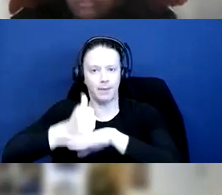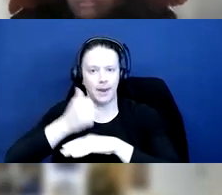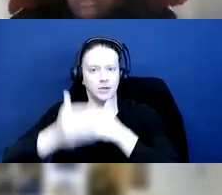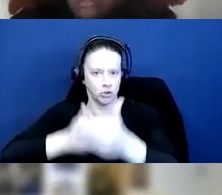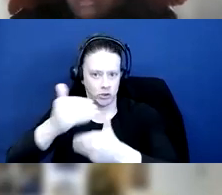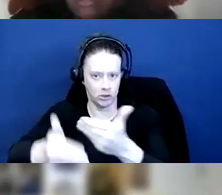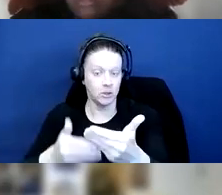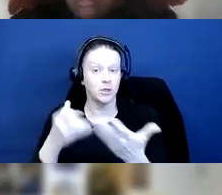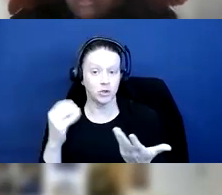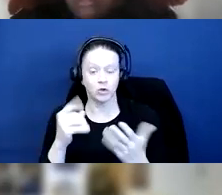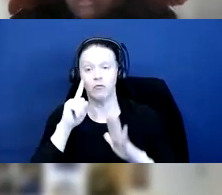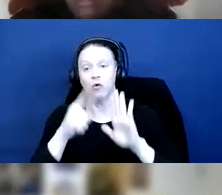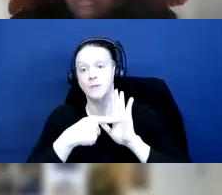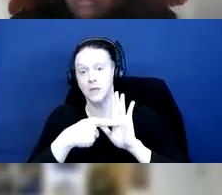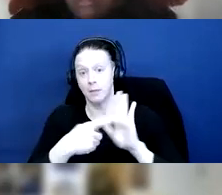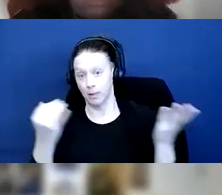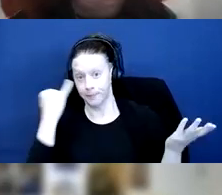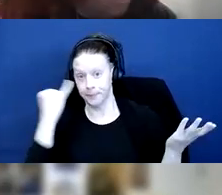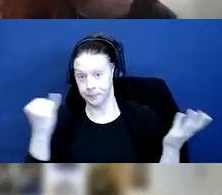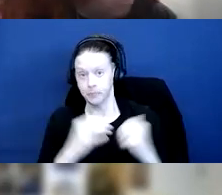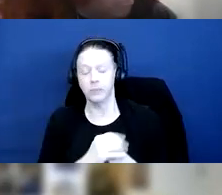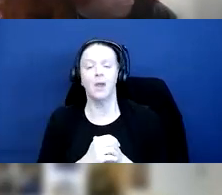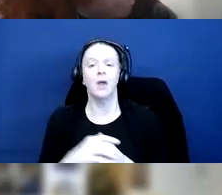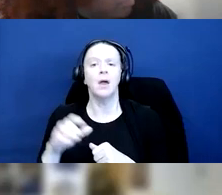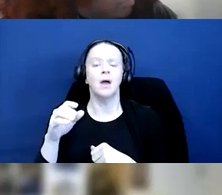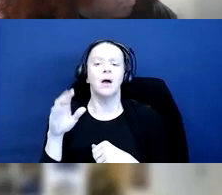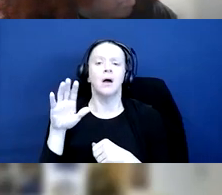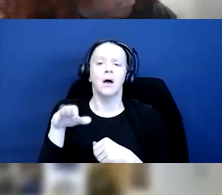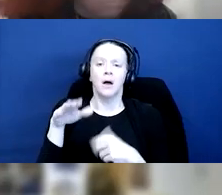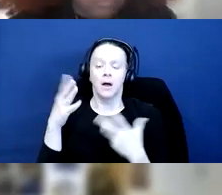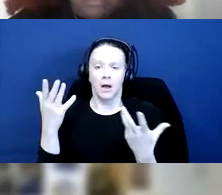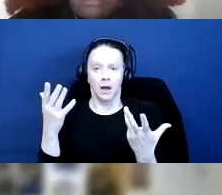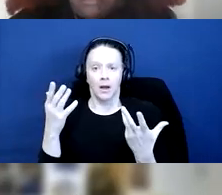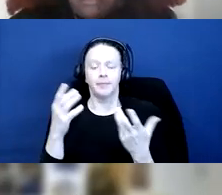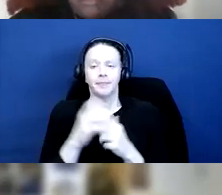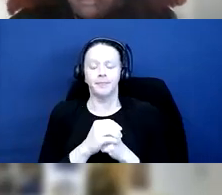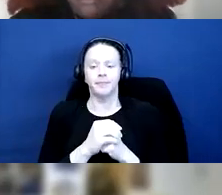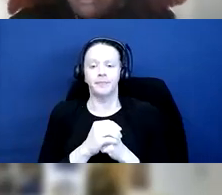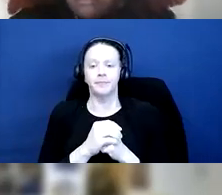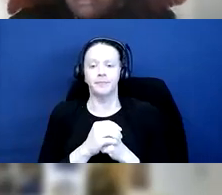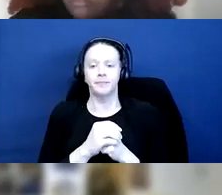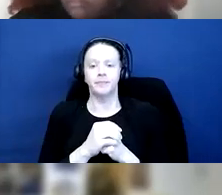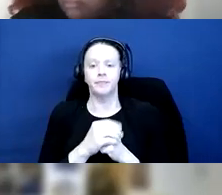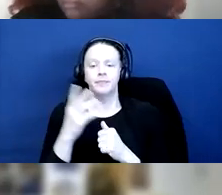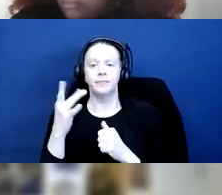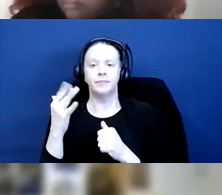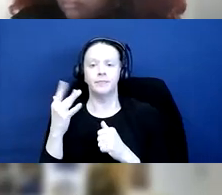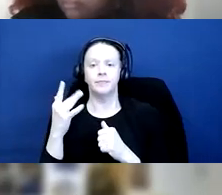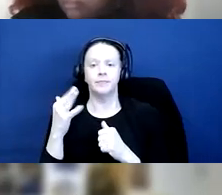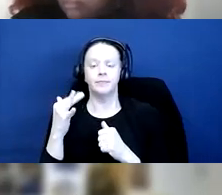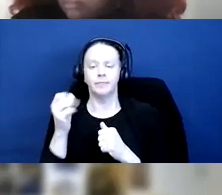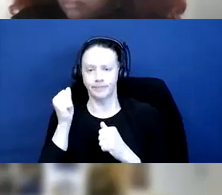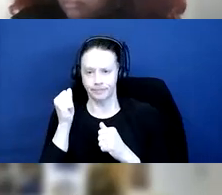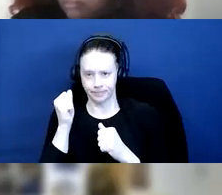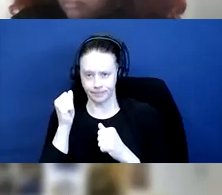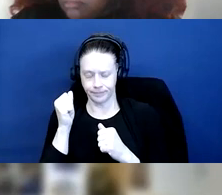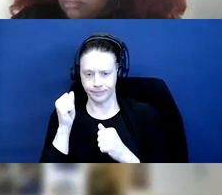So, an example is, I think with I'm not sure